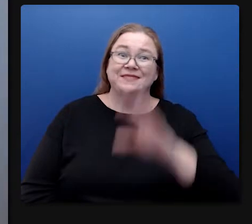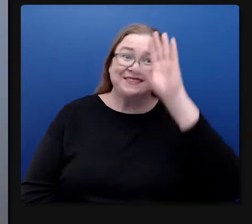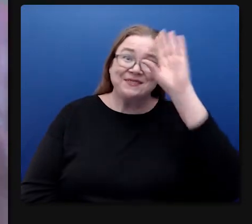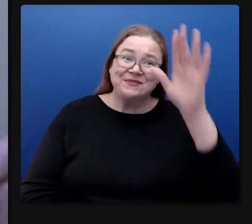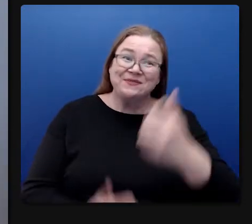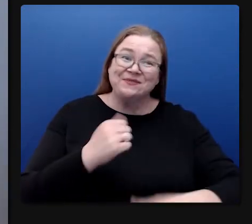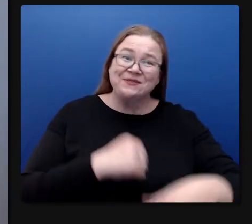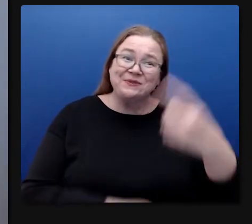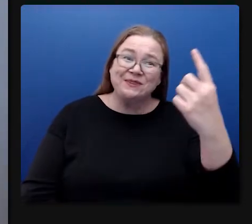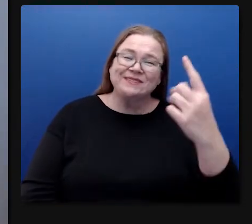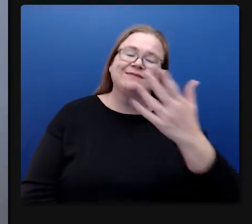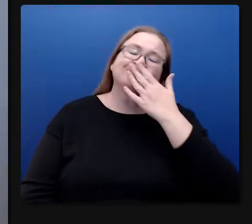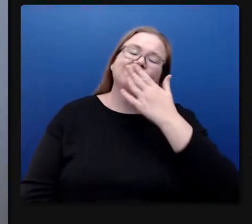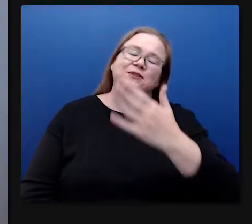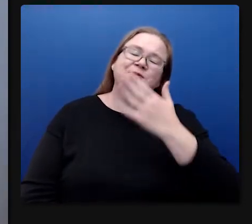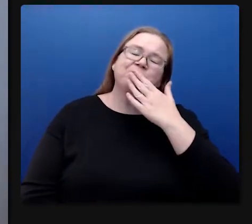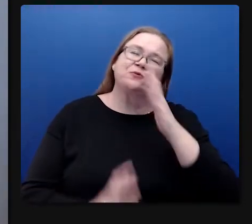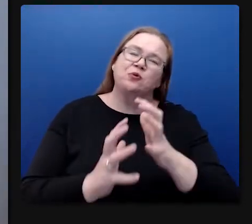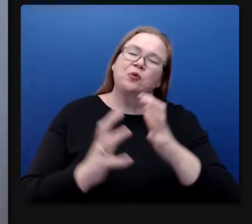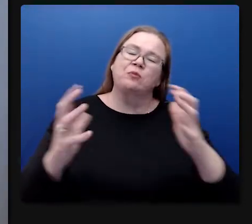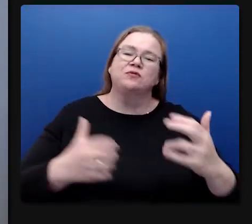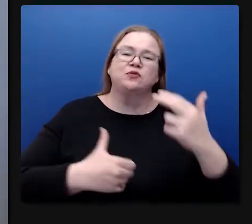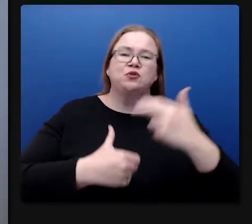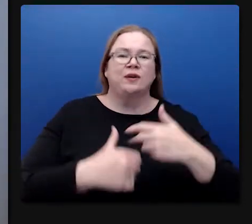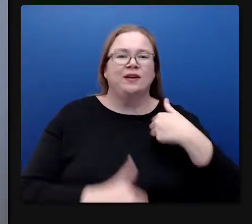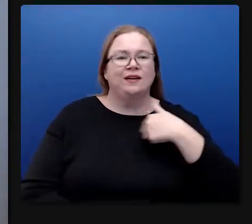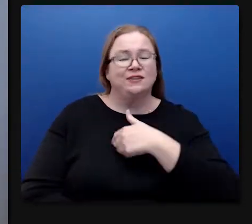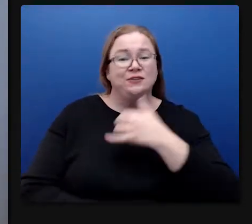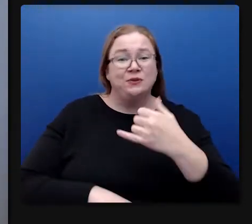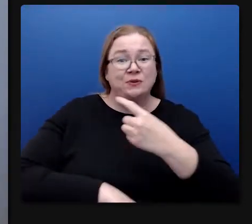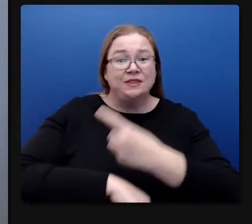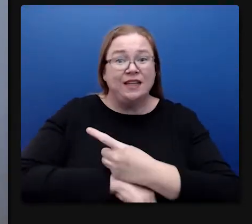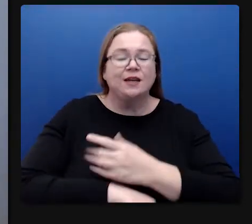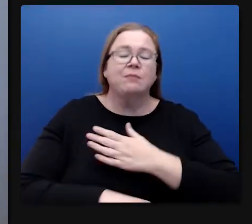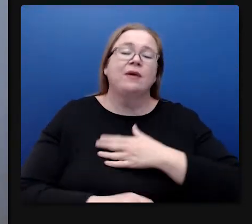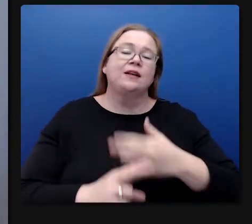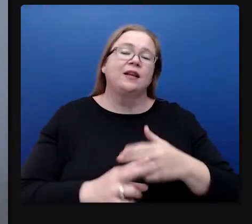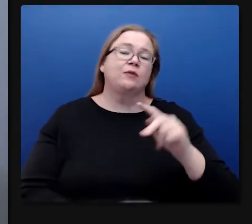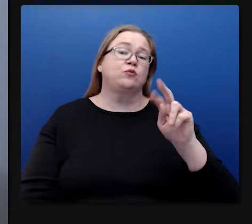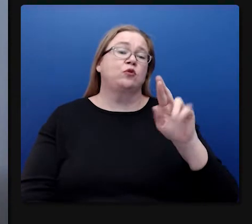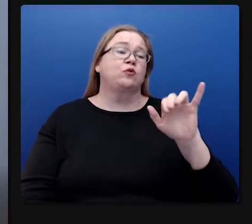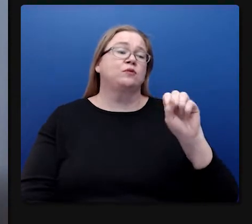[Trista] Hello, everyone. Thank you so much for joining us today. My name's Trista Patterson.